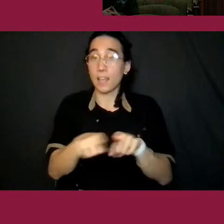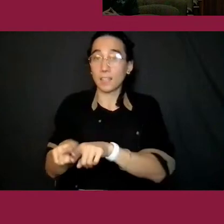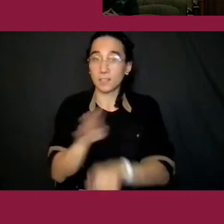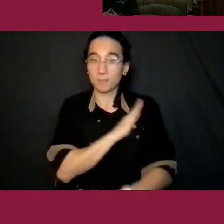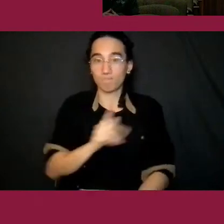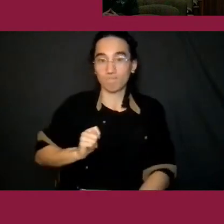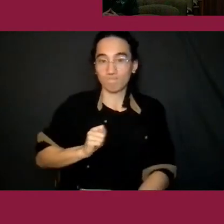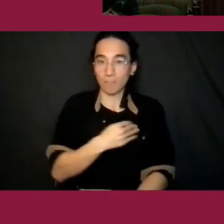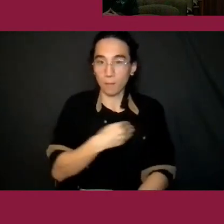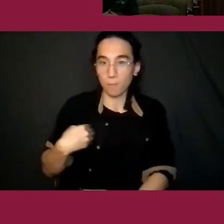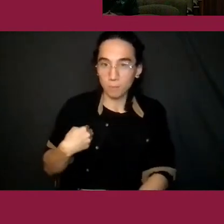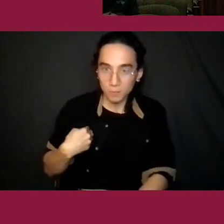Thank you, Ms. Ford.